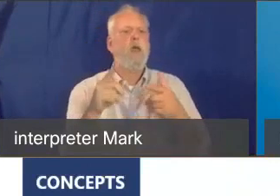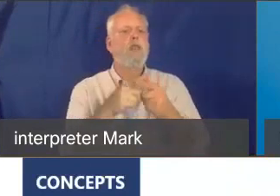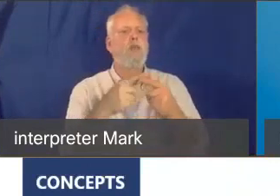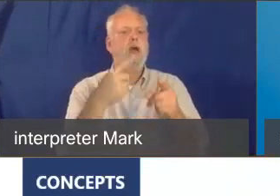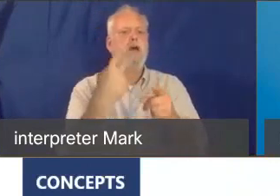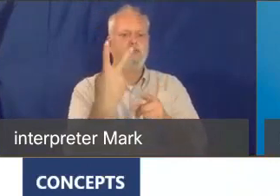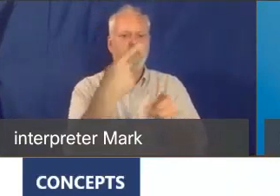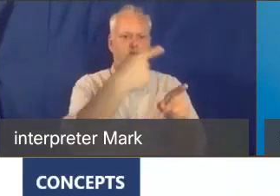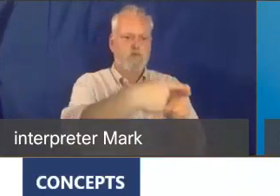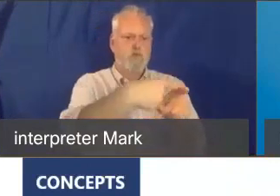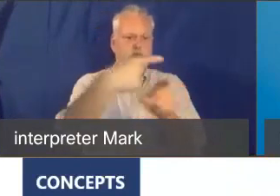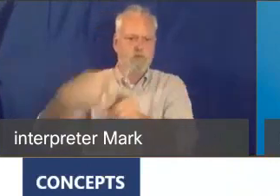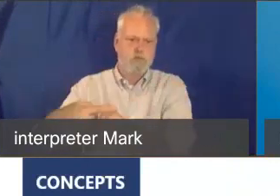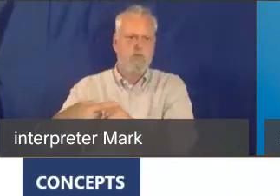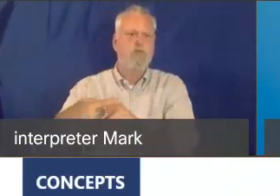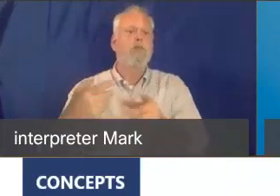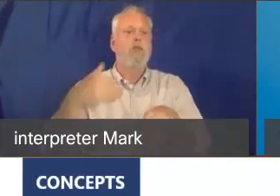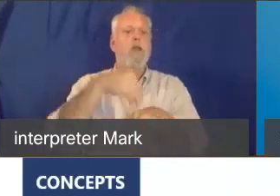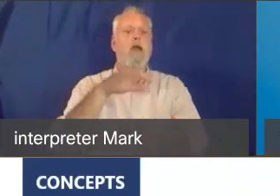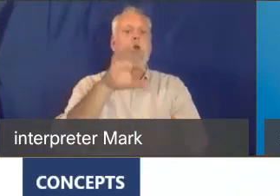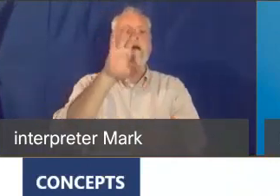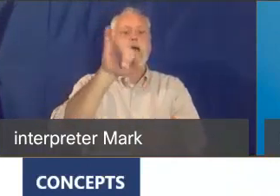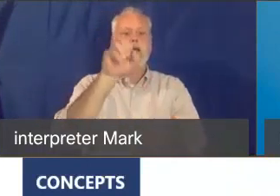Um, that are at Jefferson drive under left.